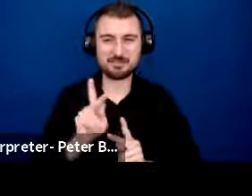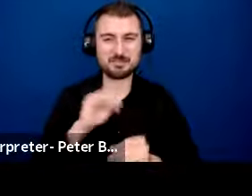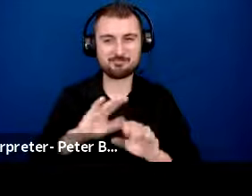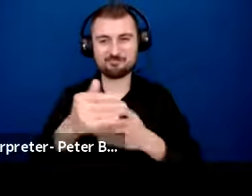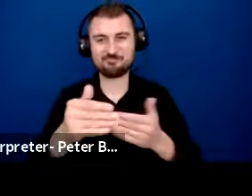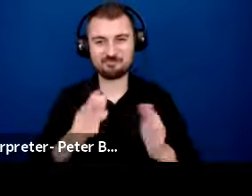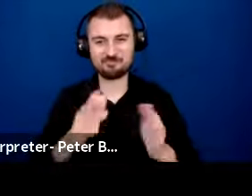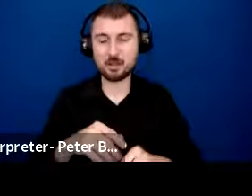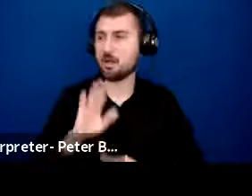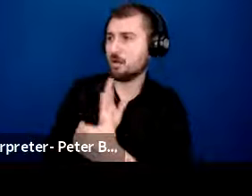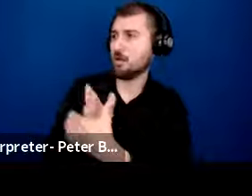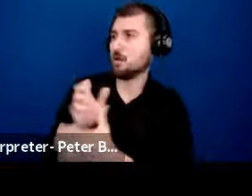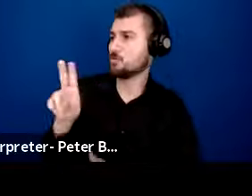This week let's find our favorite vacation spot that we've missed the most since we've been sheltered in place. Something to show the different personalities of everyone in the room